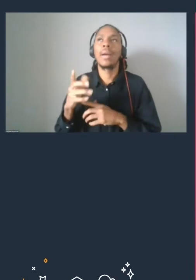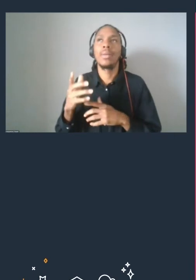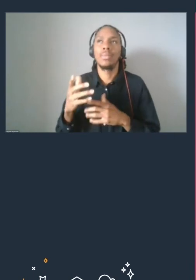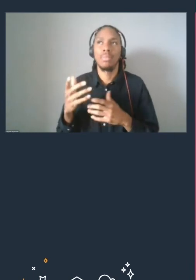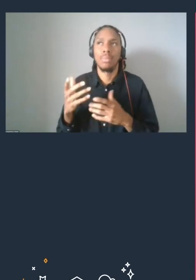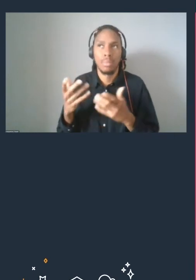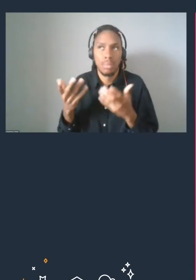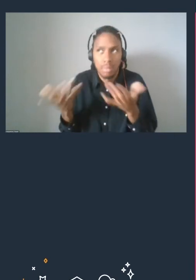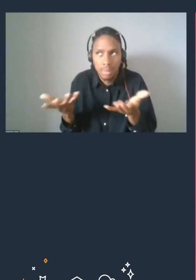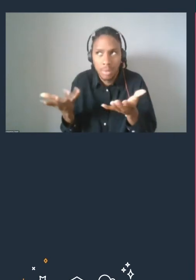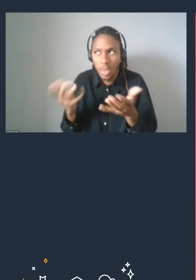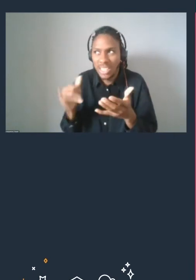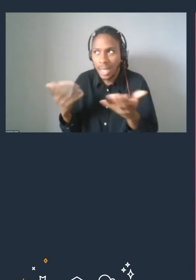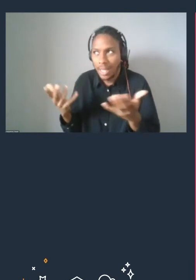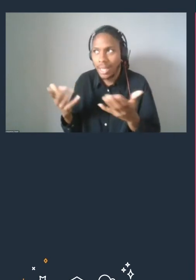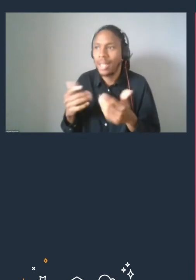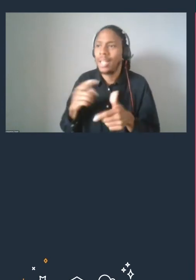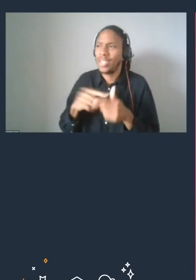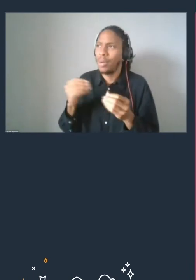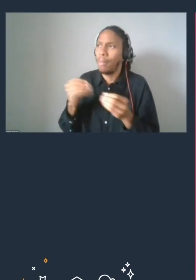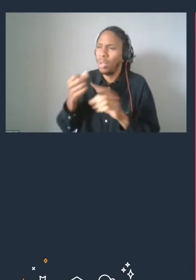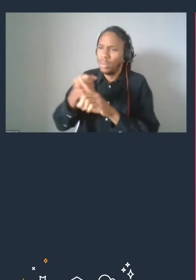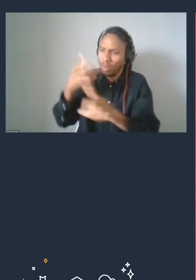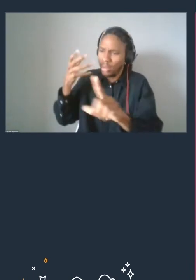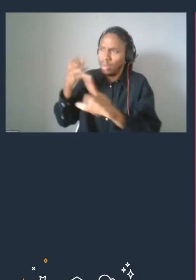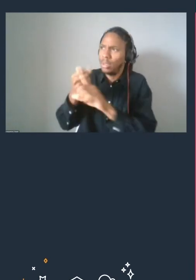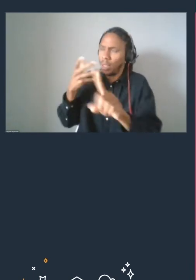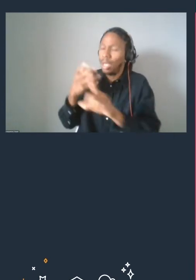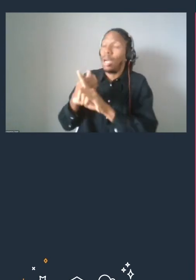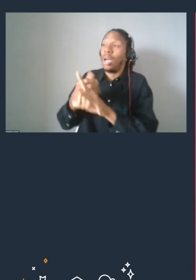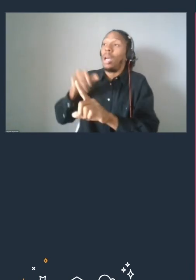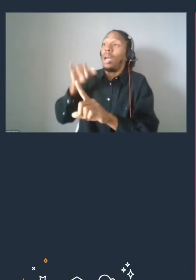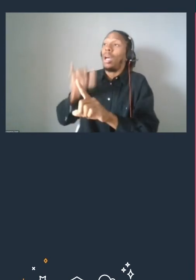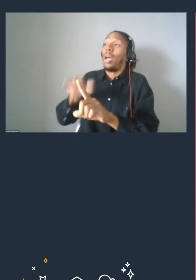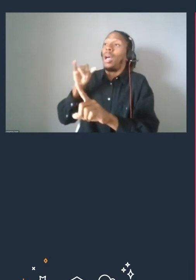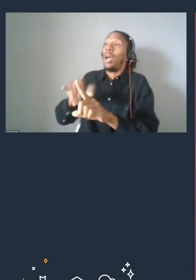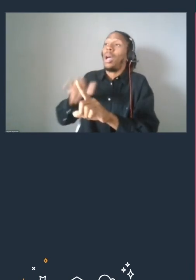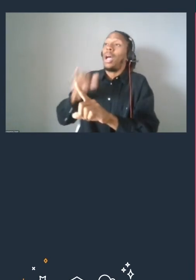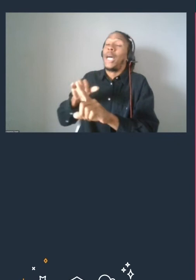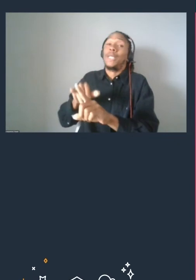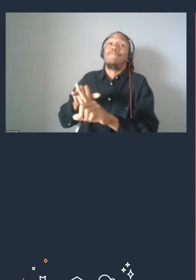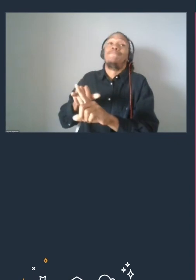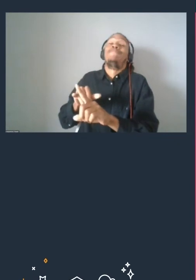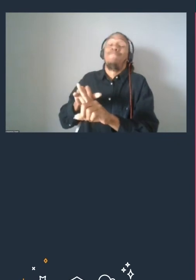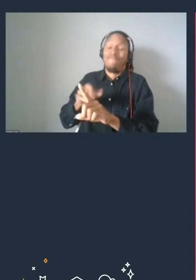So getting that definition, getting that history lesson and kinda understanding, okay,